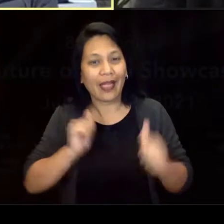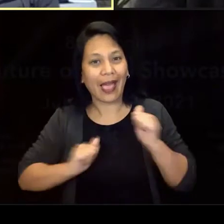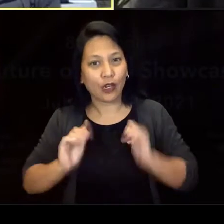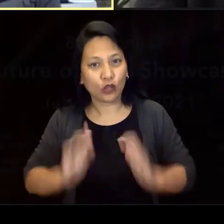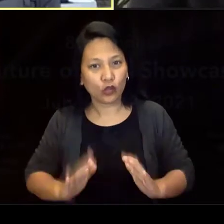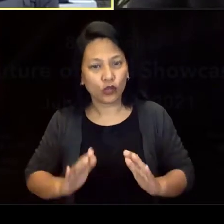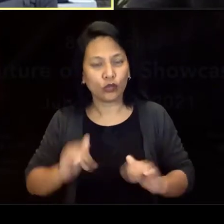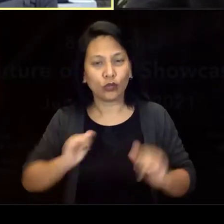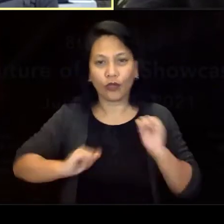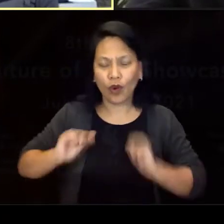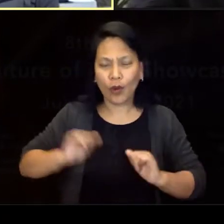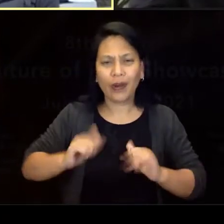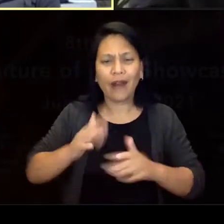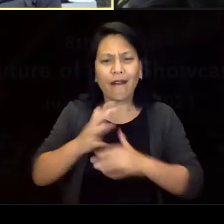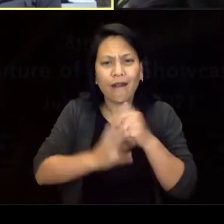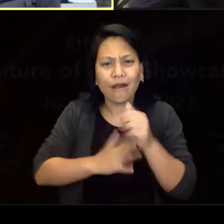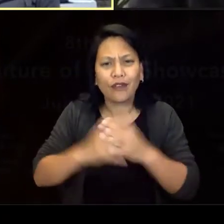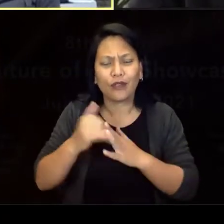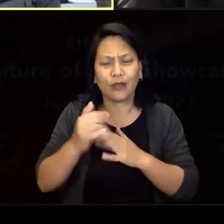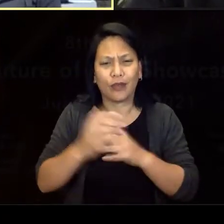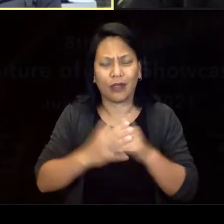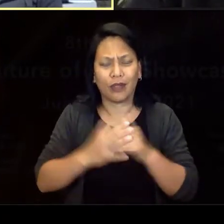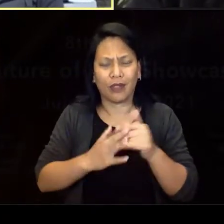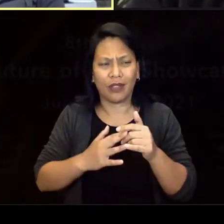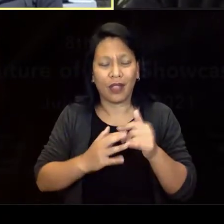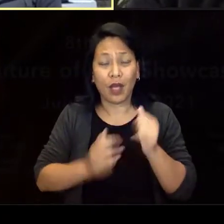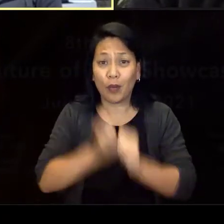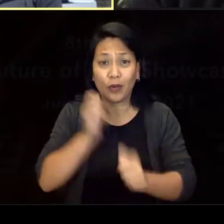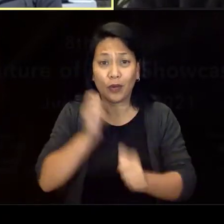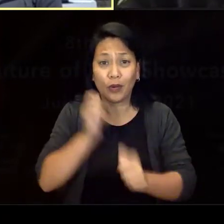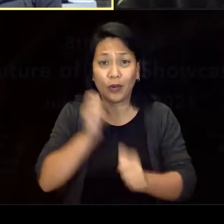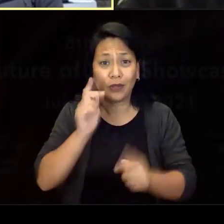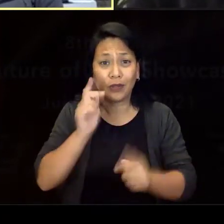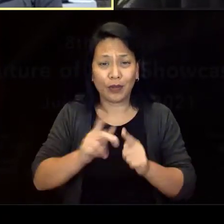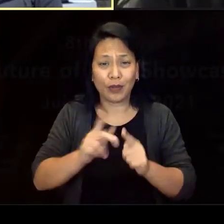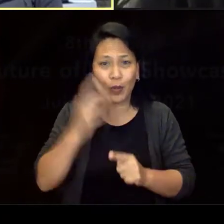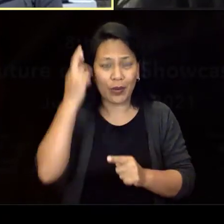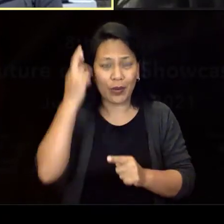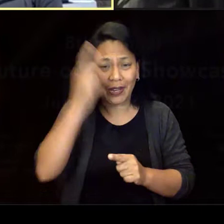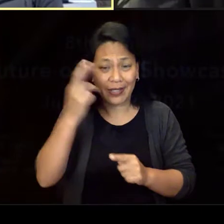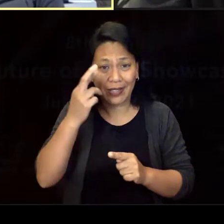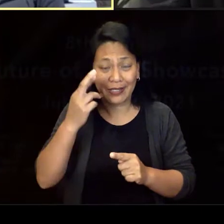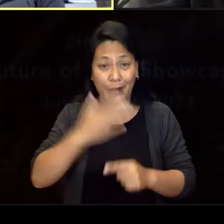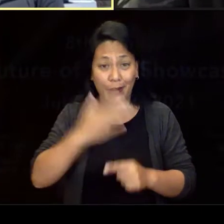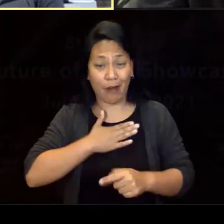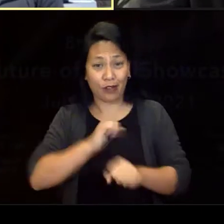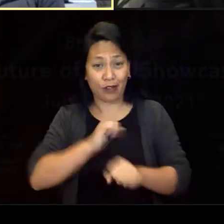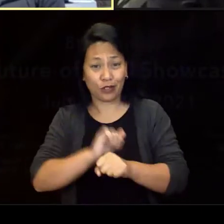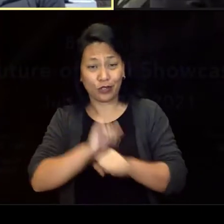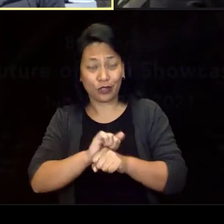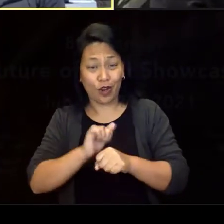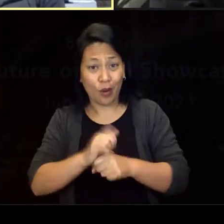Like, that's another thing that people don't really consider is how much of my job is actually not only